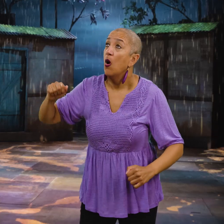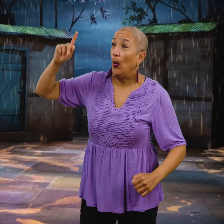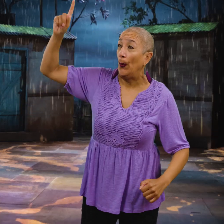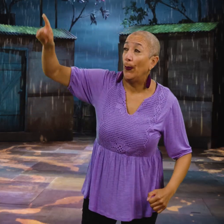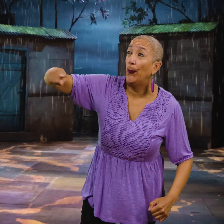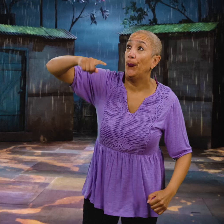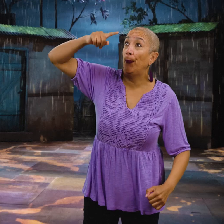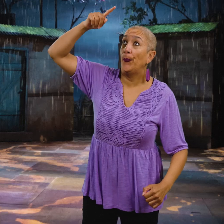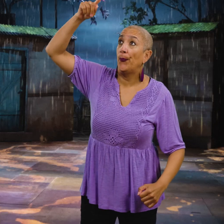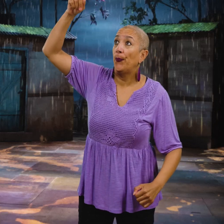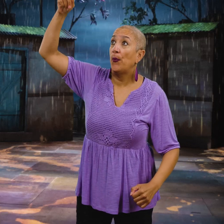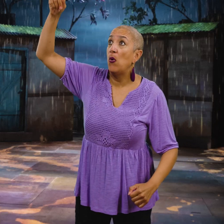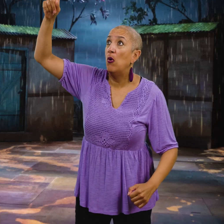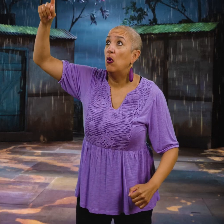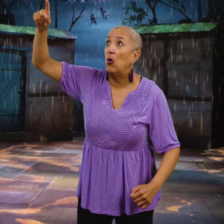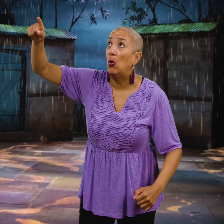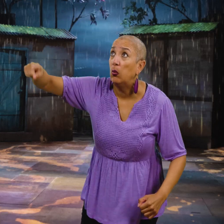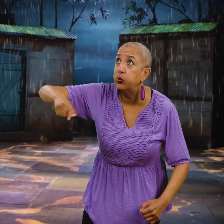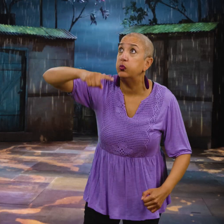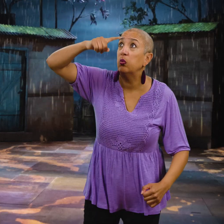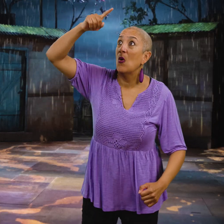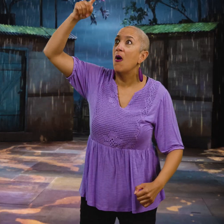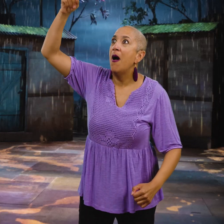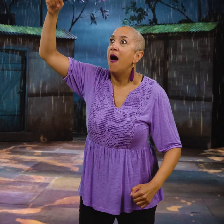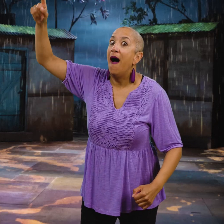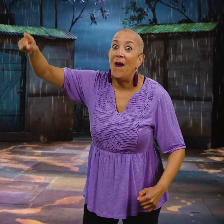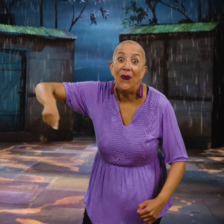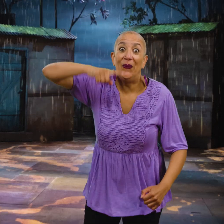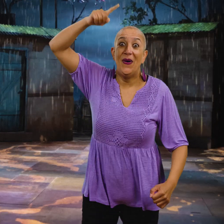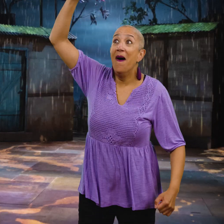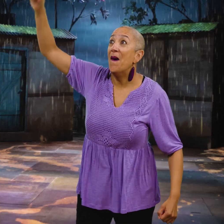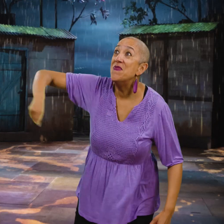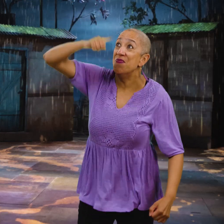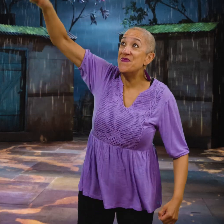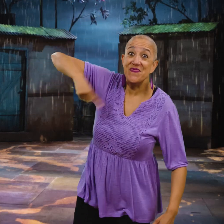The windmill works. It generates electricity and powers